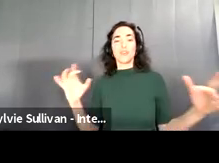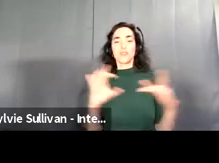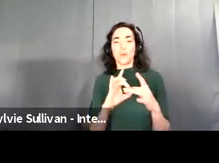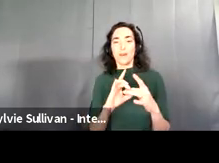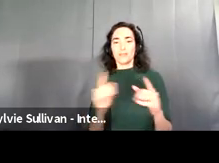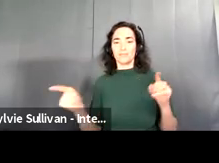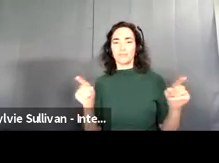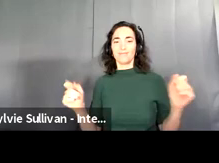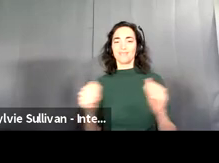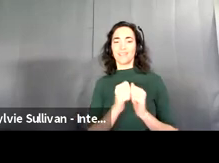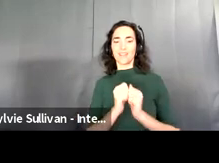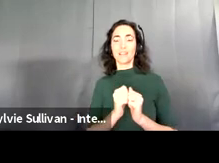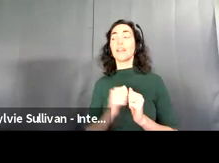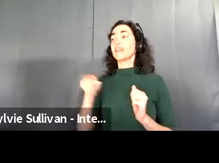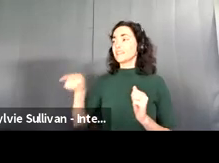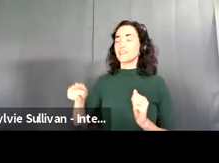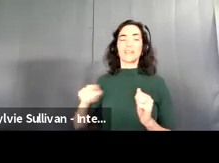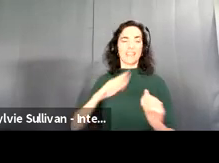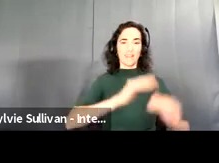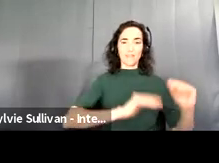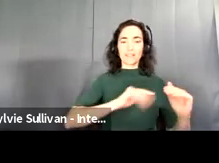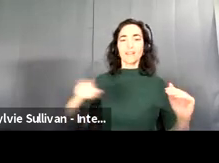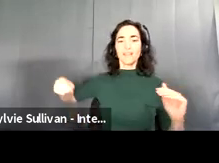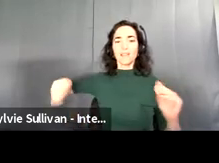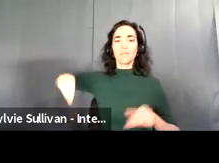Today, they provide the services for the facility.